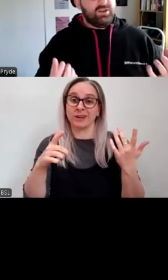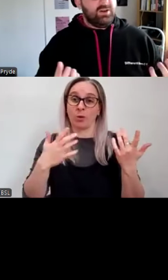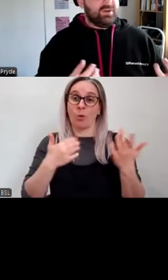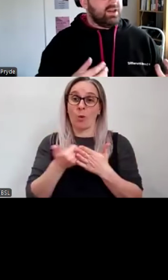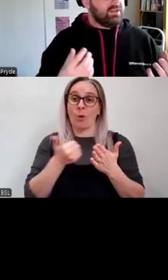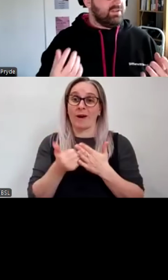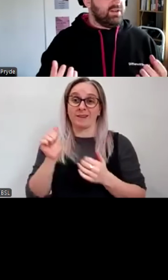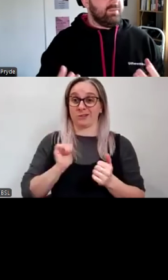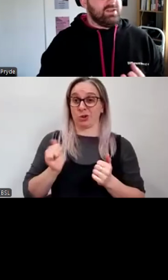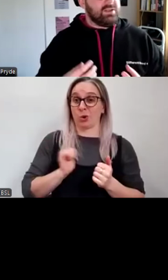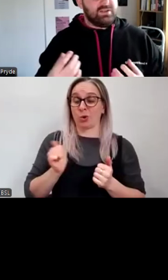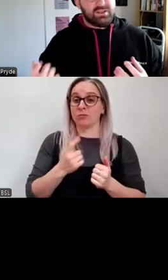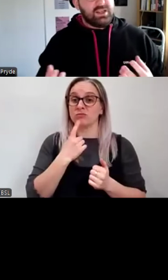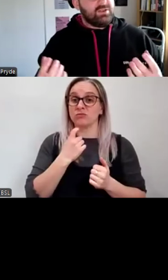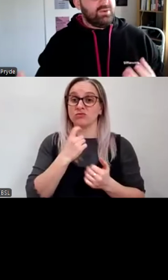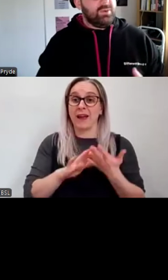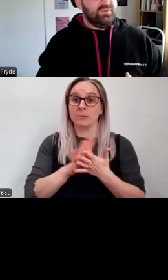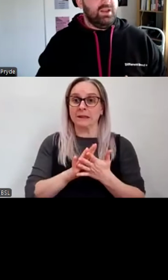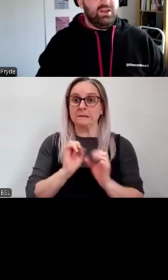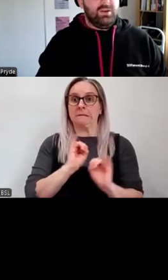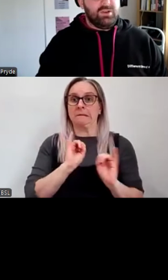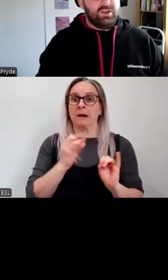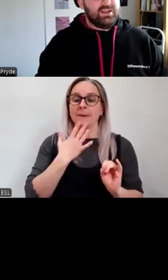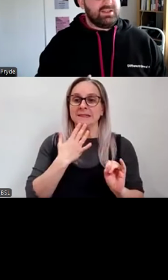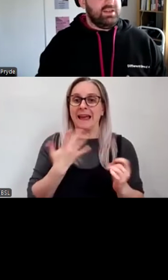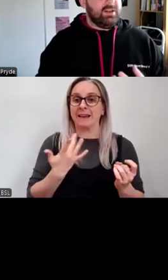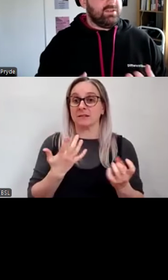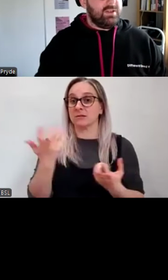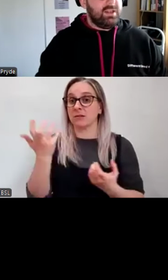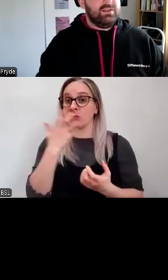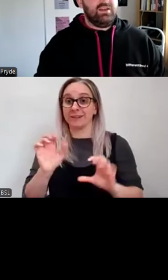or stop and green means success or go. When you can't see red or green,